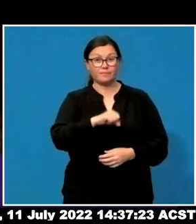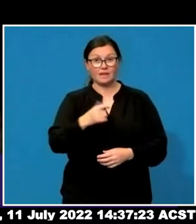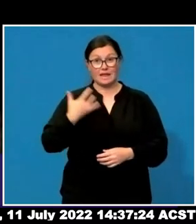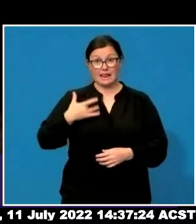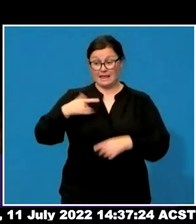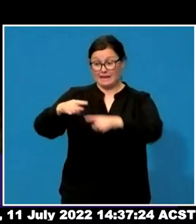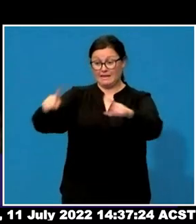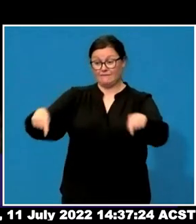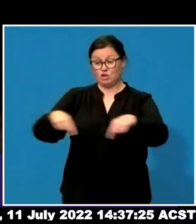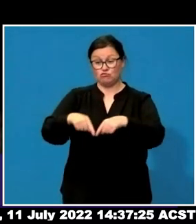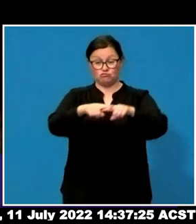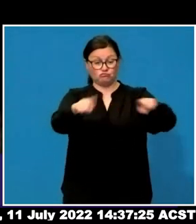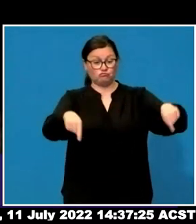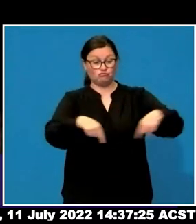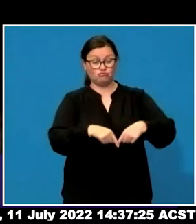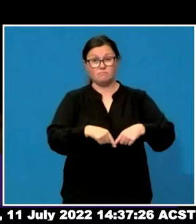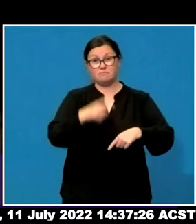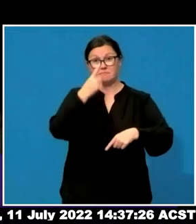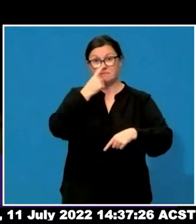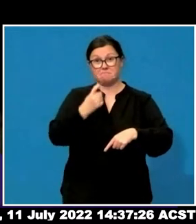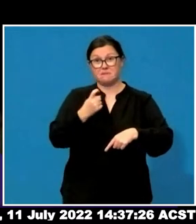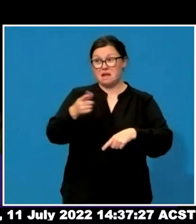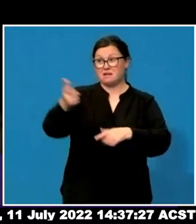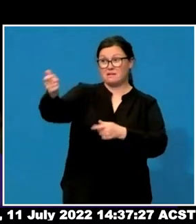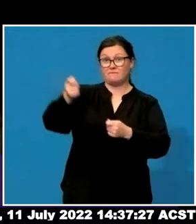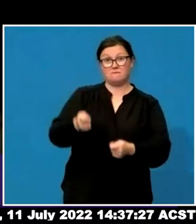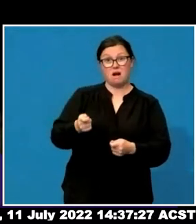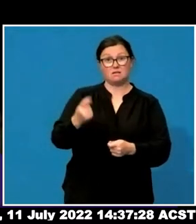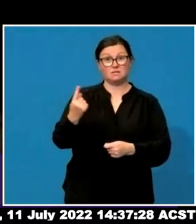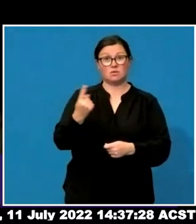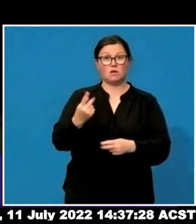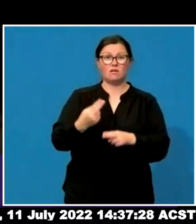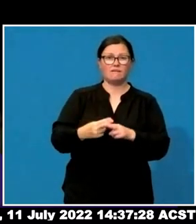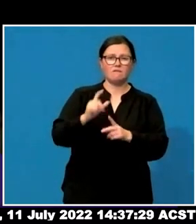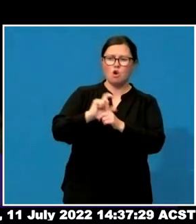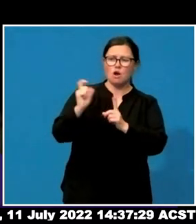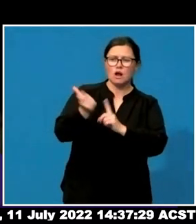privacy. So that obviously - because of cultural reasons, Daisy and Joziah would need